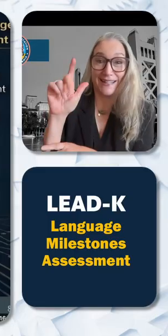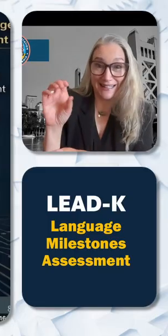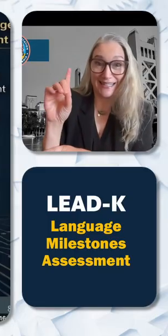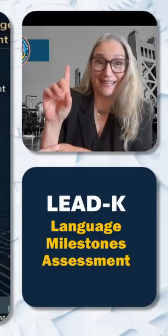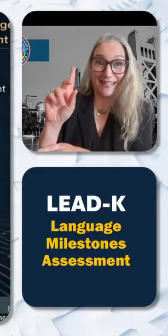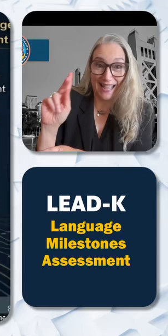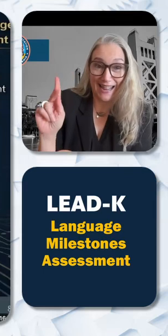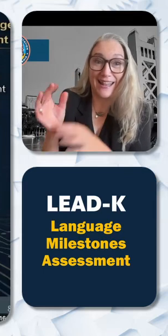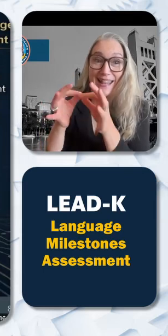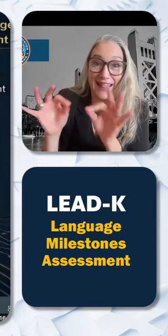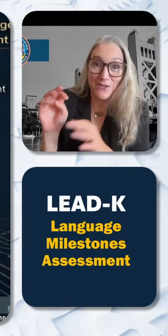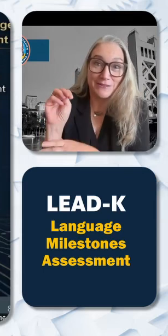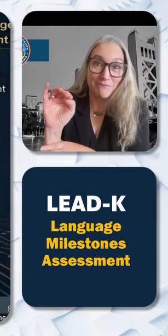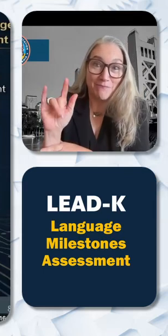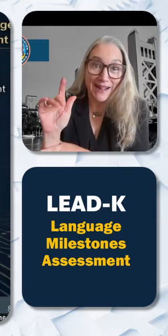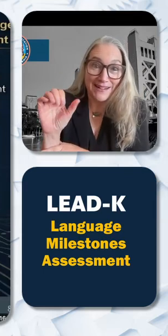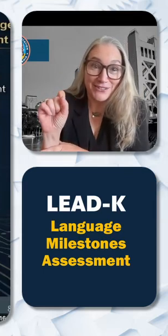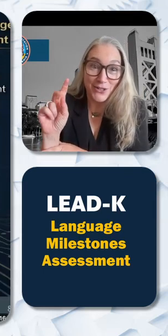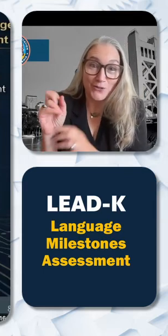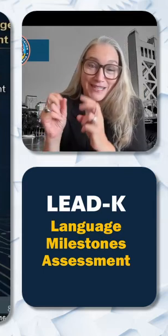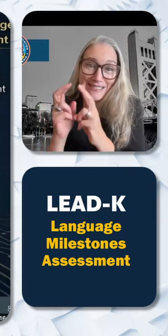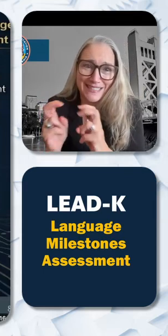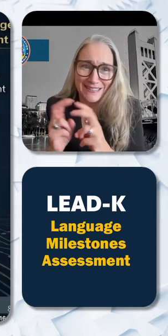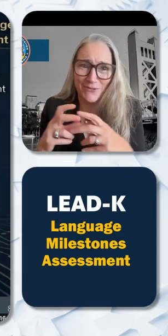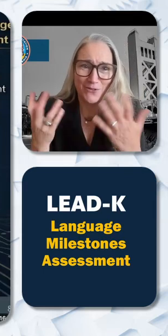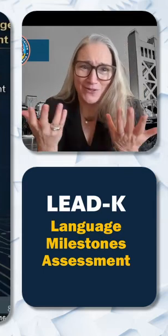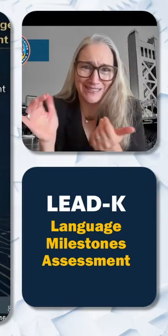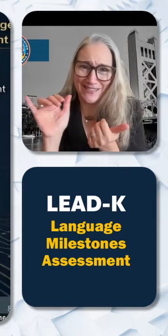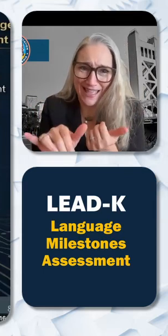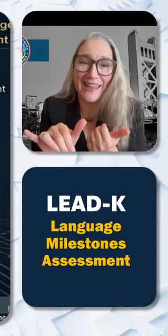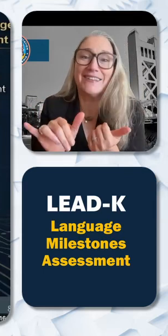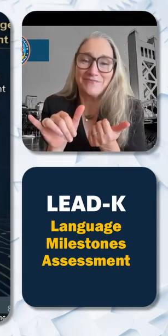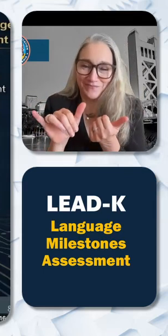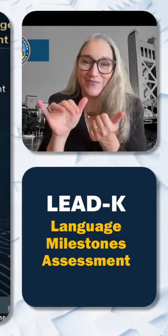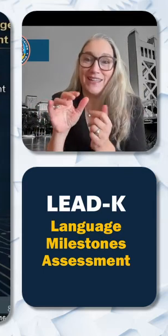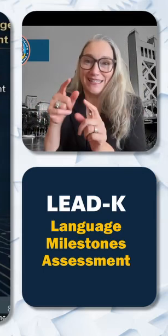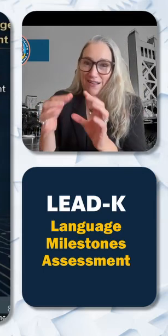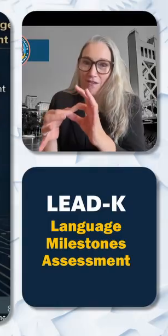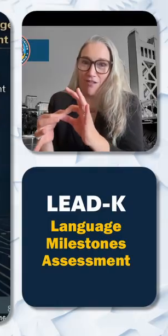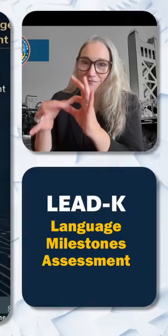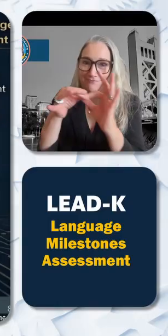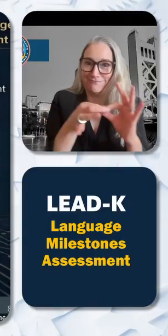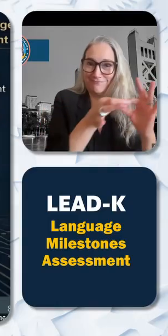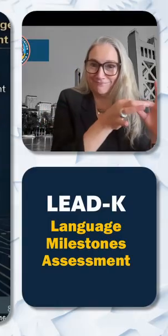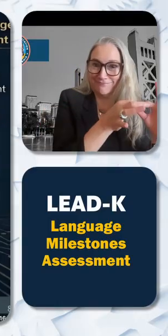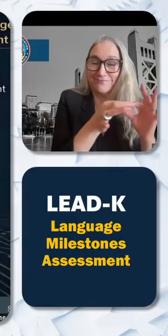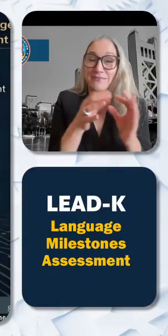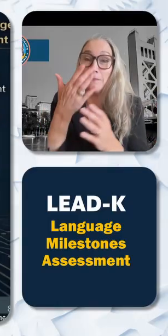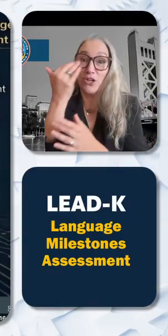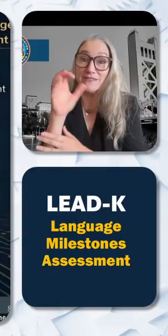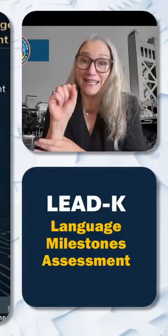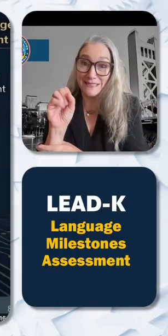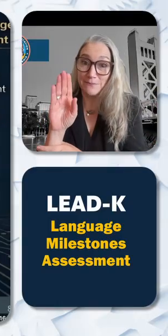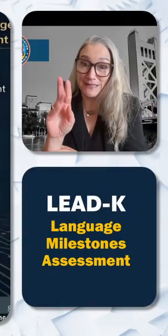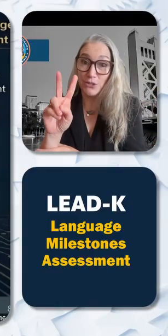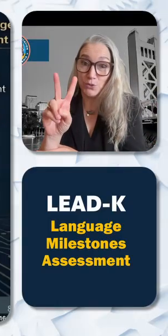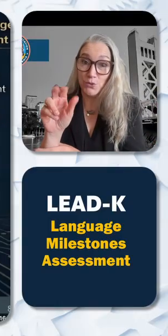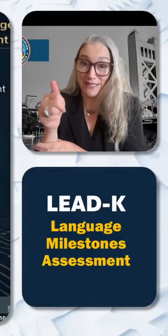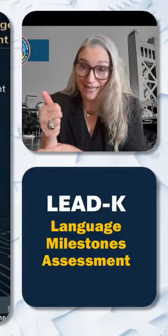Now, the California Department of Education LEAD-K Language Milestones Assessment is… really…